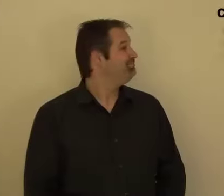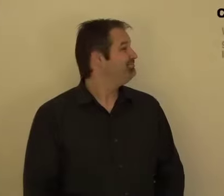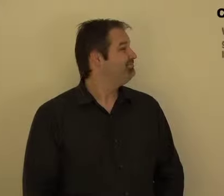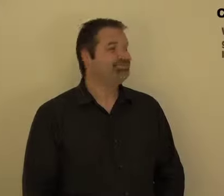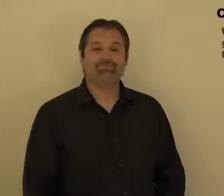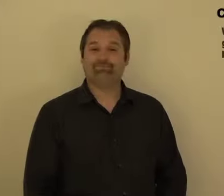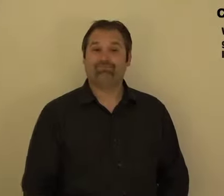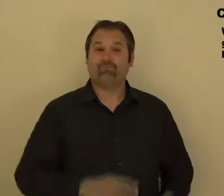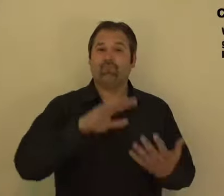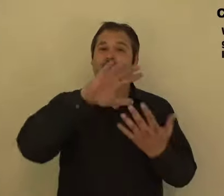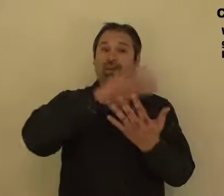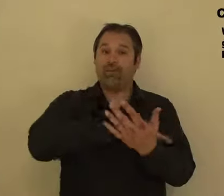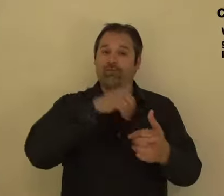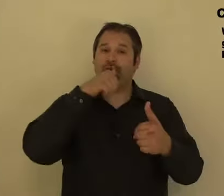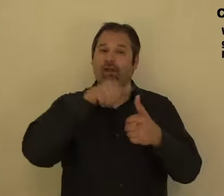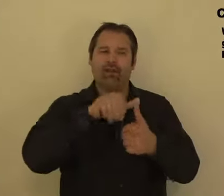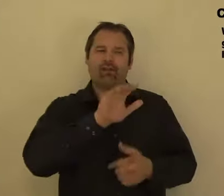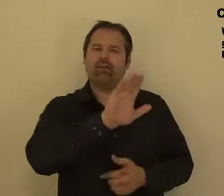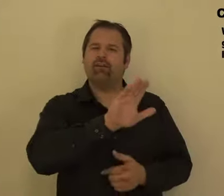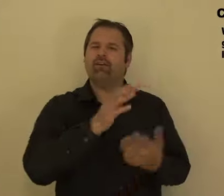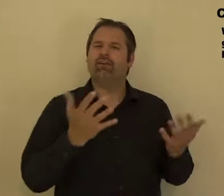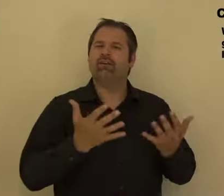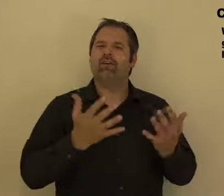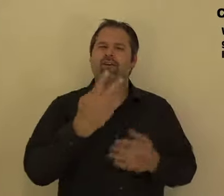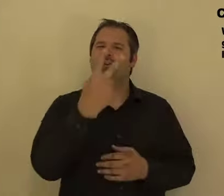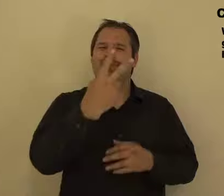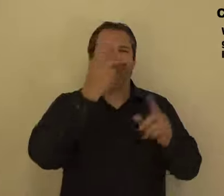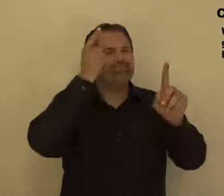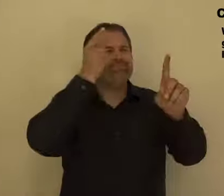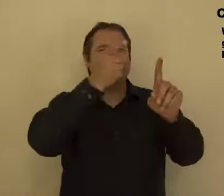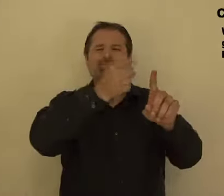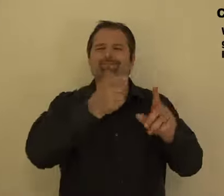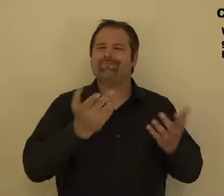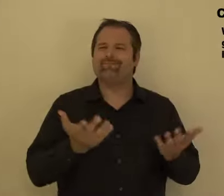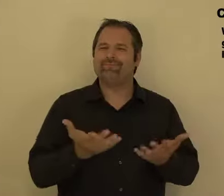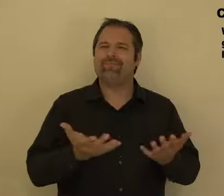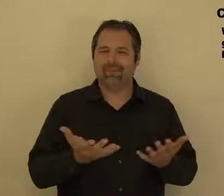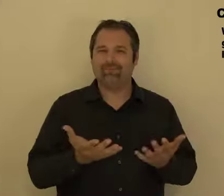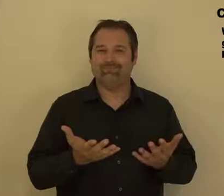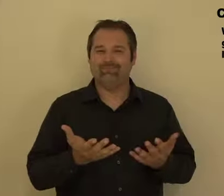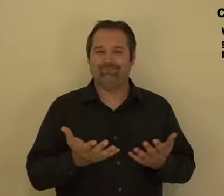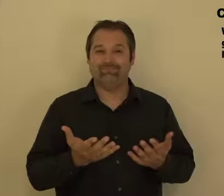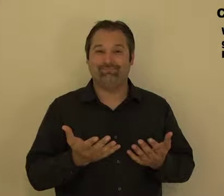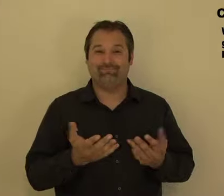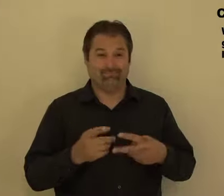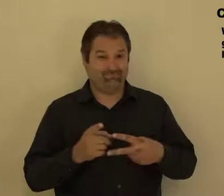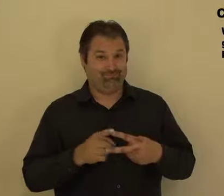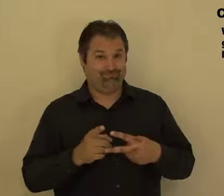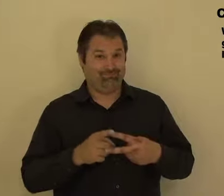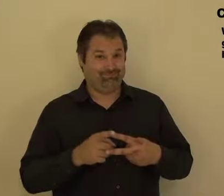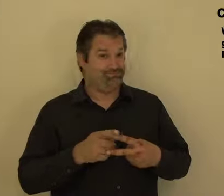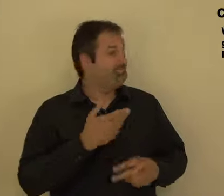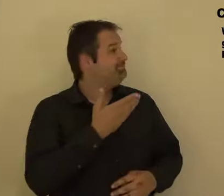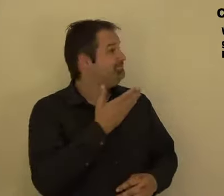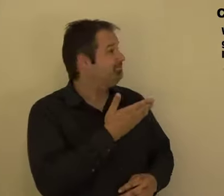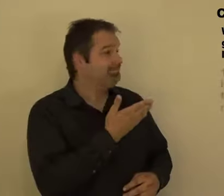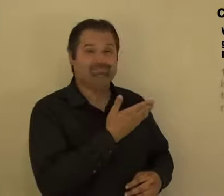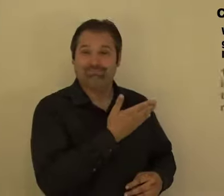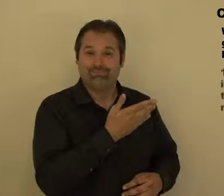One, you want to get readers interested enough to read your resume.